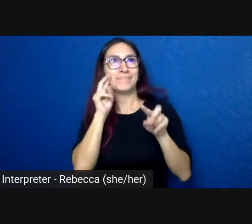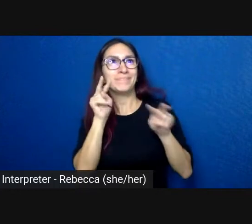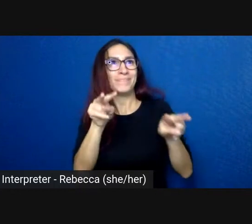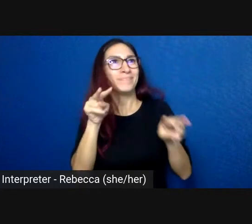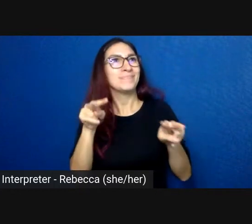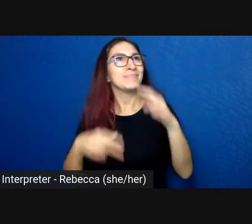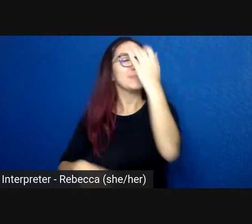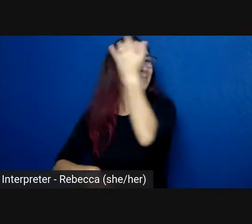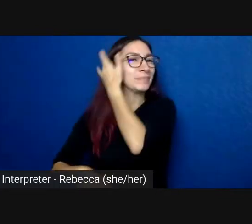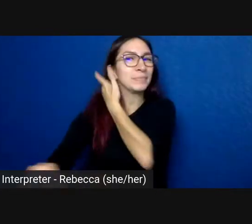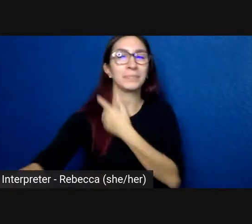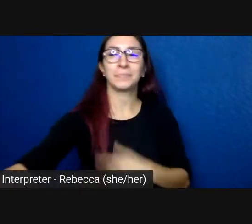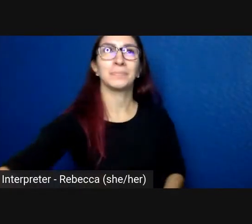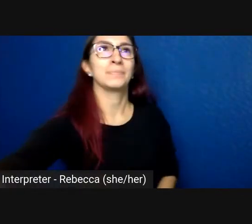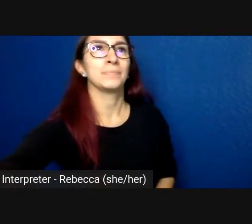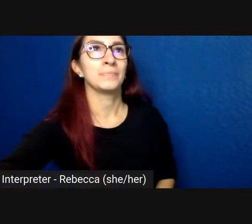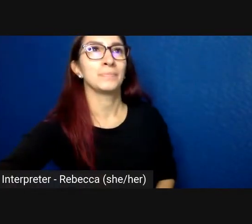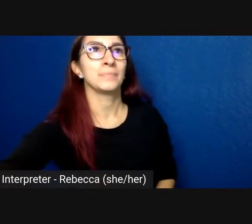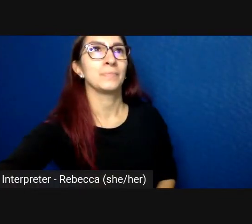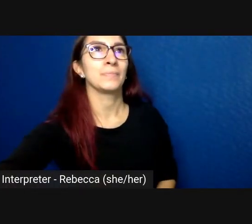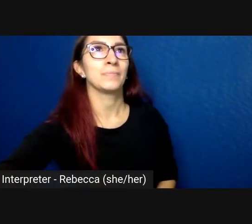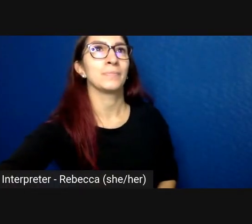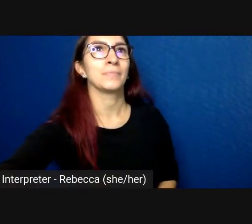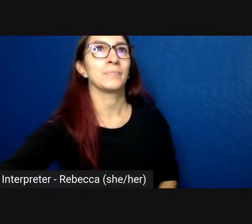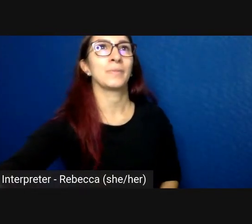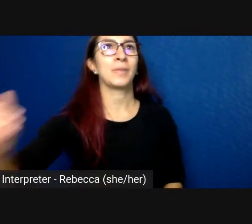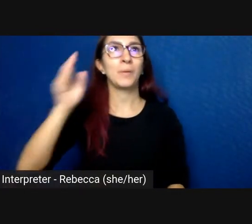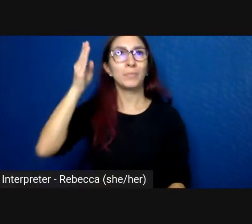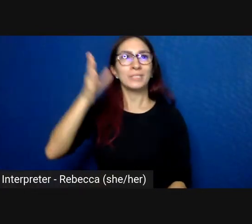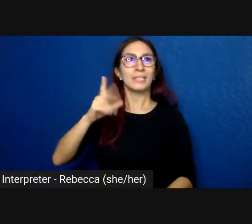It's going to be presented by Anne-Mieke Bovelett, accessibility